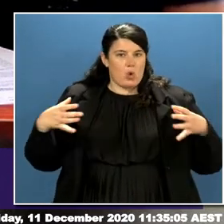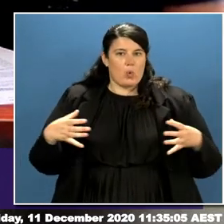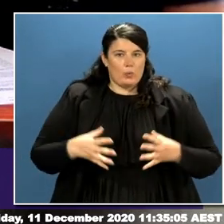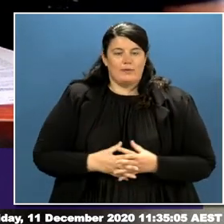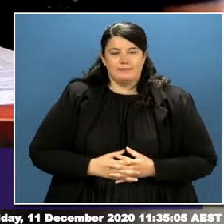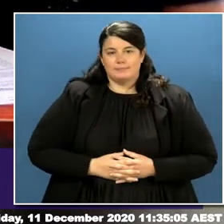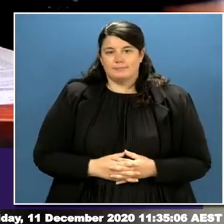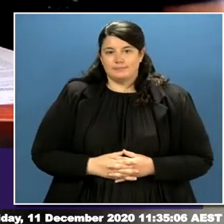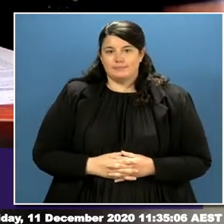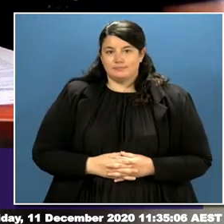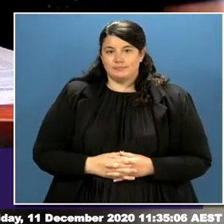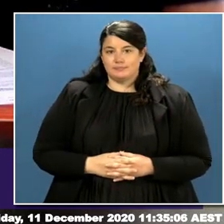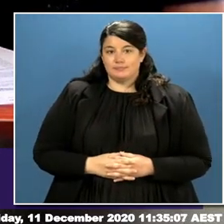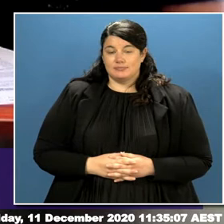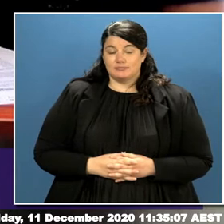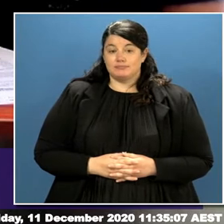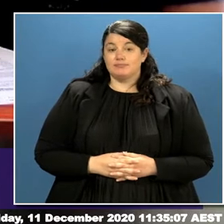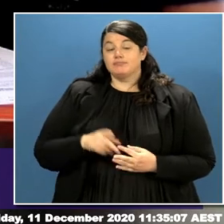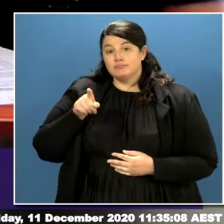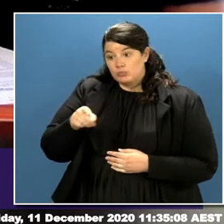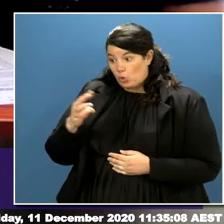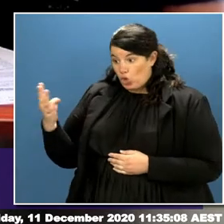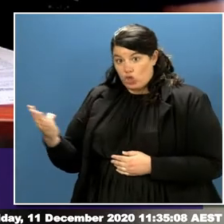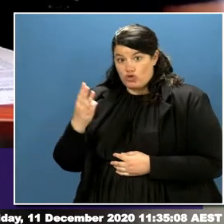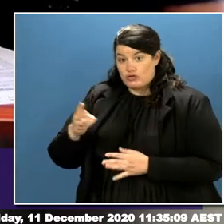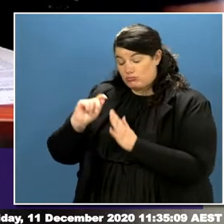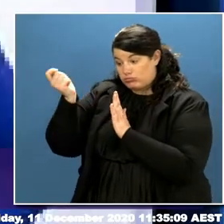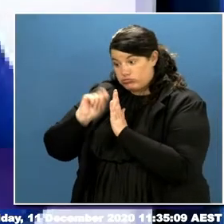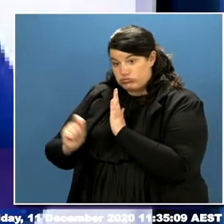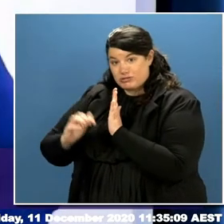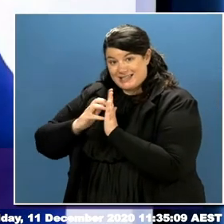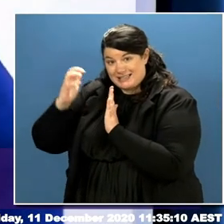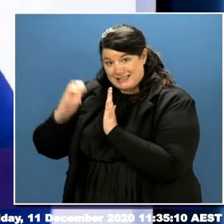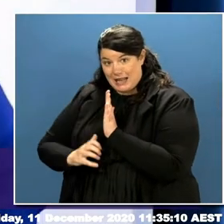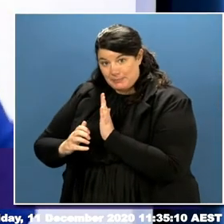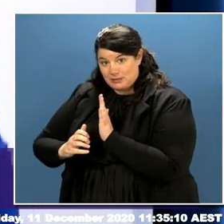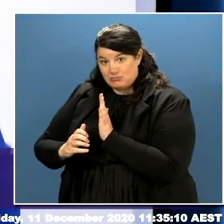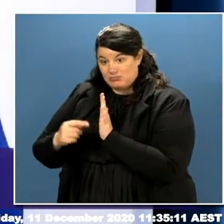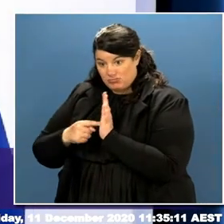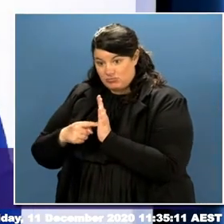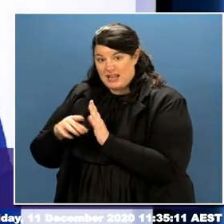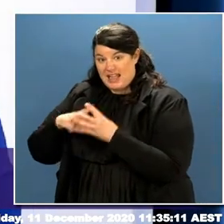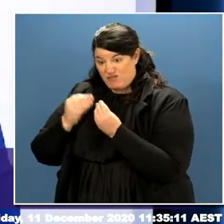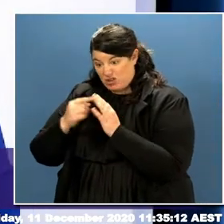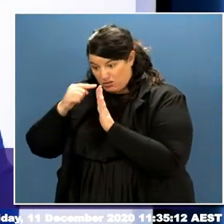And collectively you've prepared a statement for the Royal Commission. Can we take it that what you've said in the statement